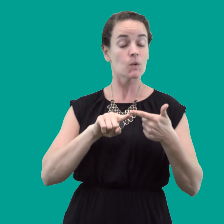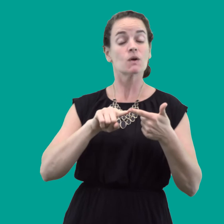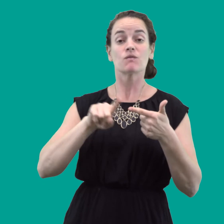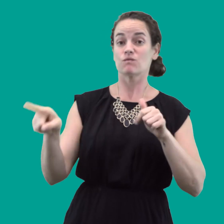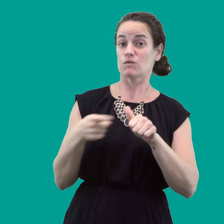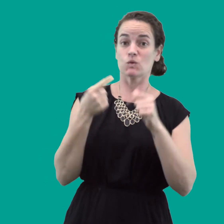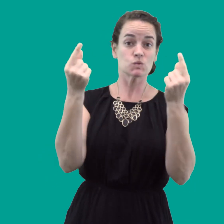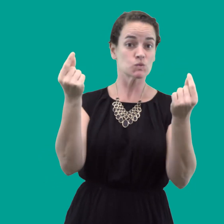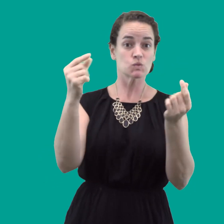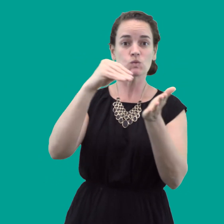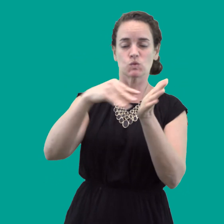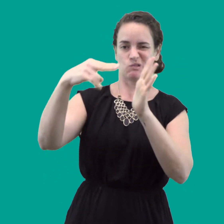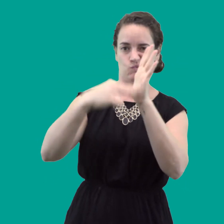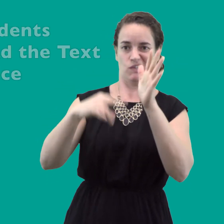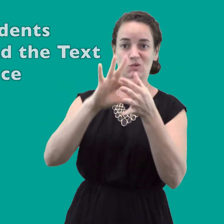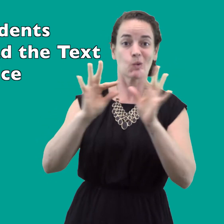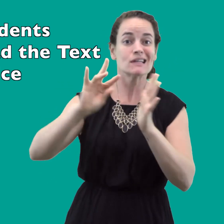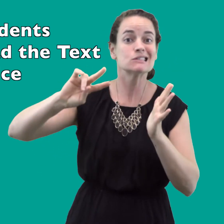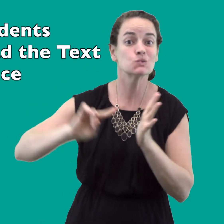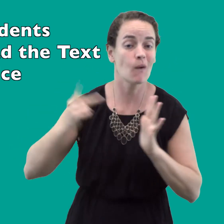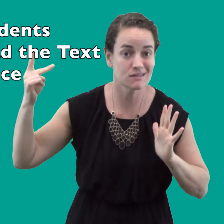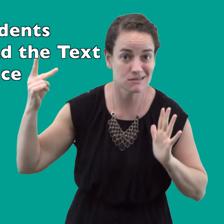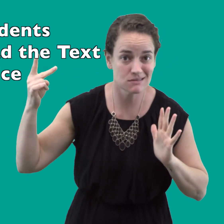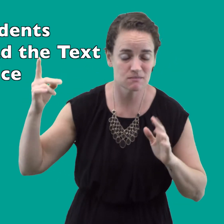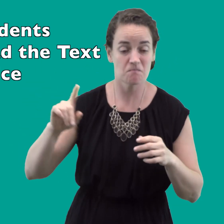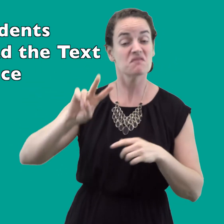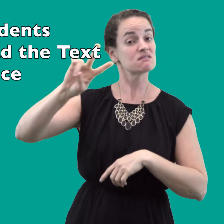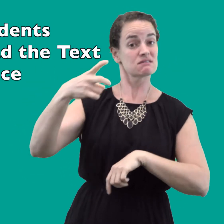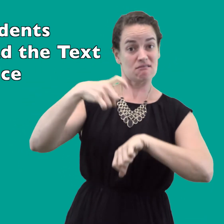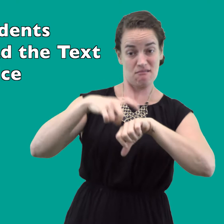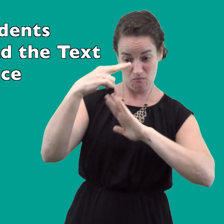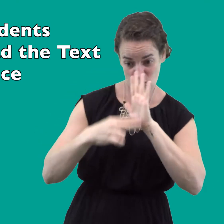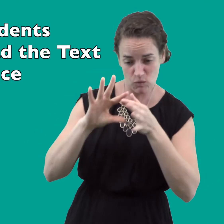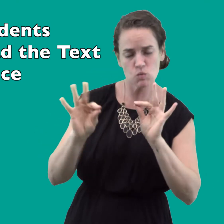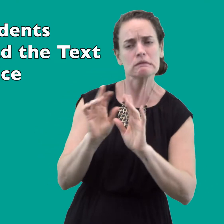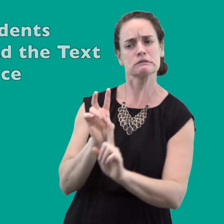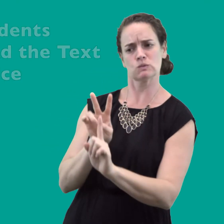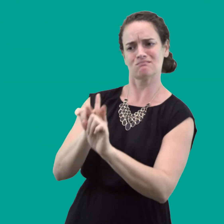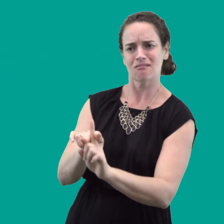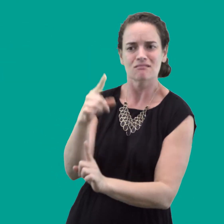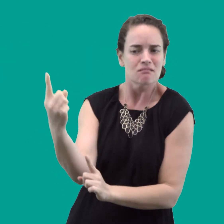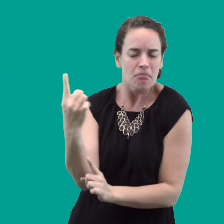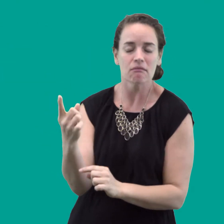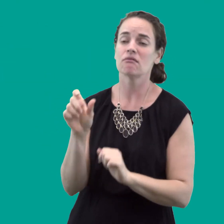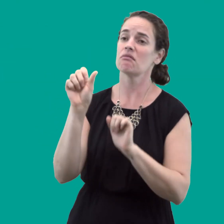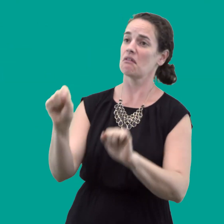Next, the students need to read the story twice. The second time the students read the story they will be assigned a task